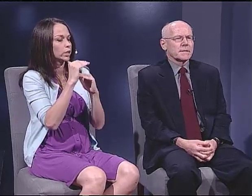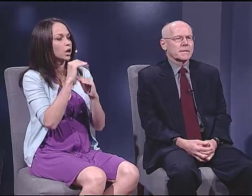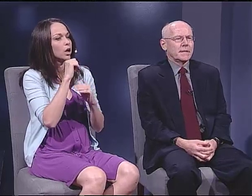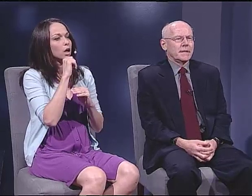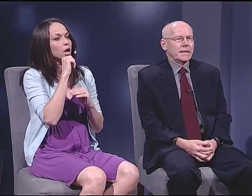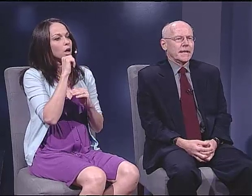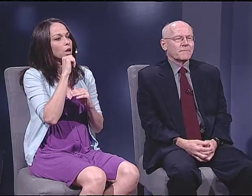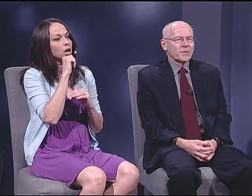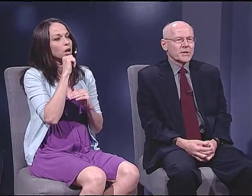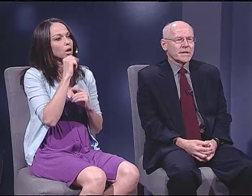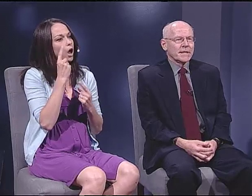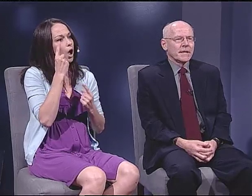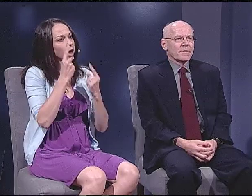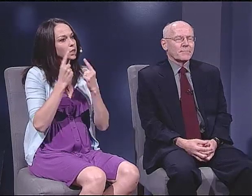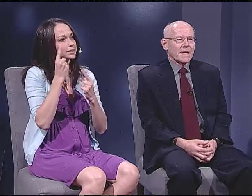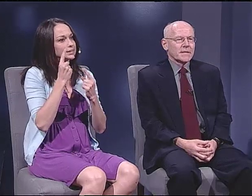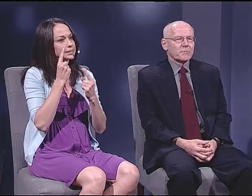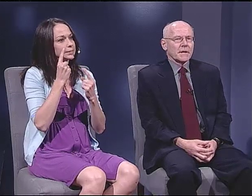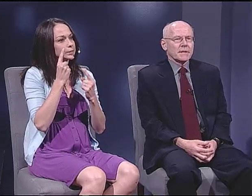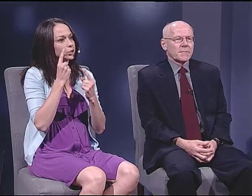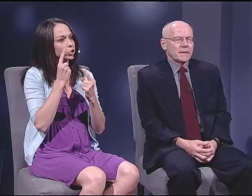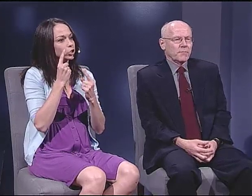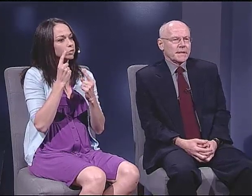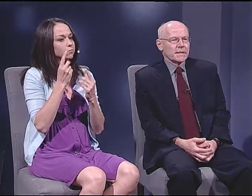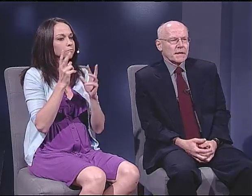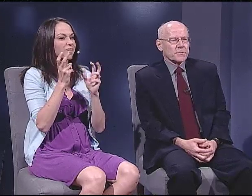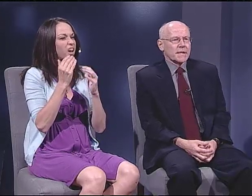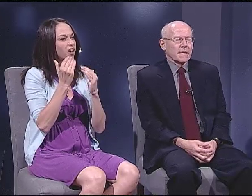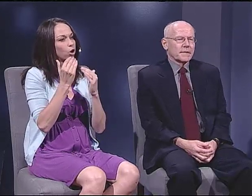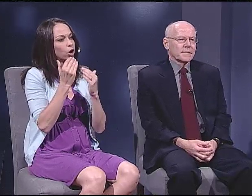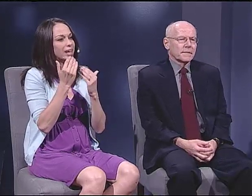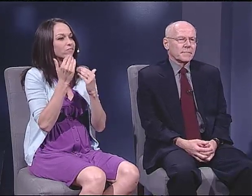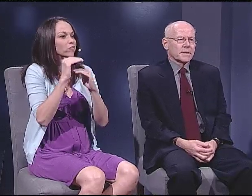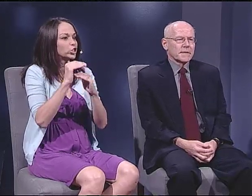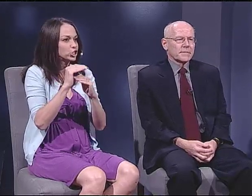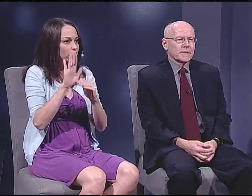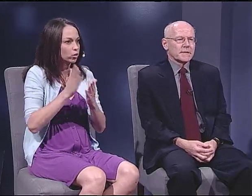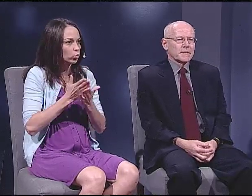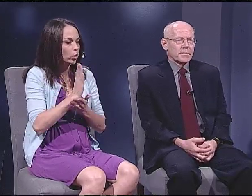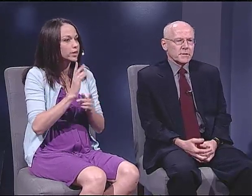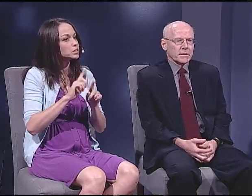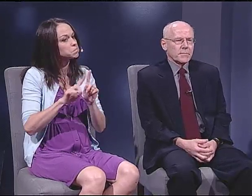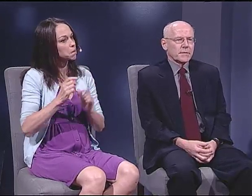as infringing their basic rights, but one needs to understand that the military is a special community